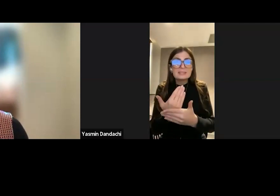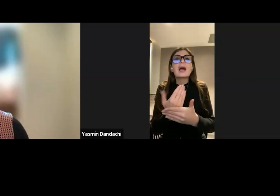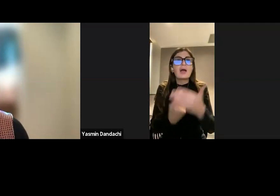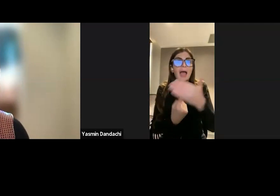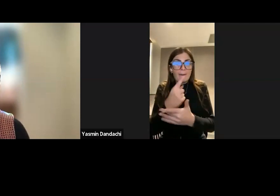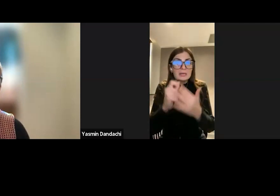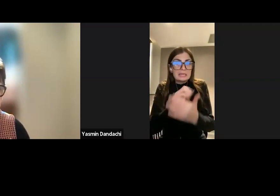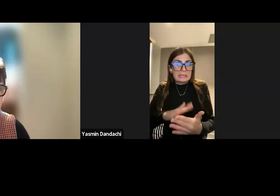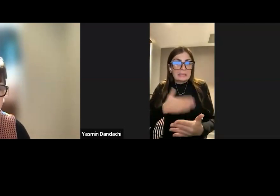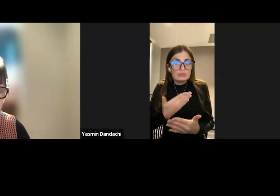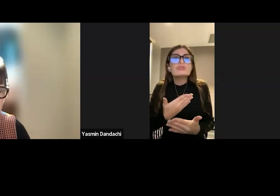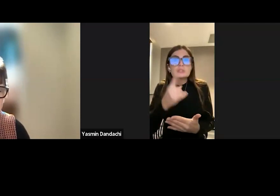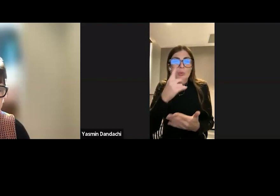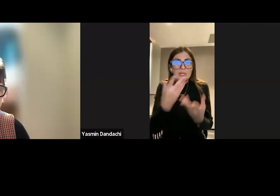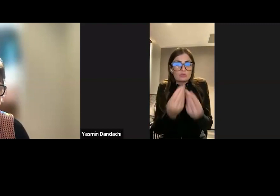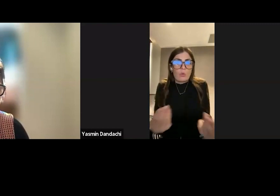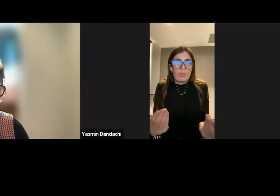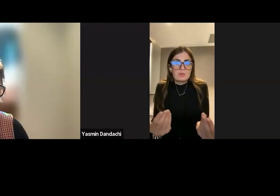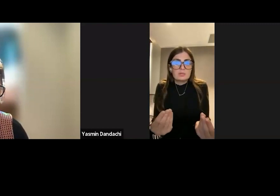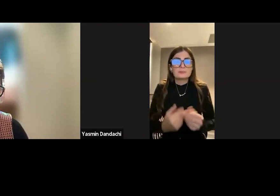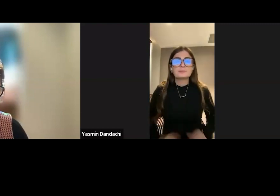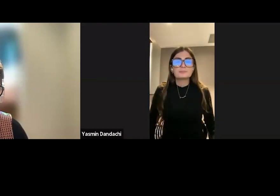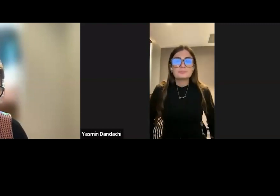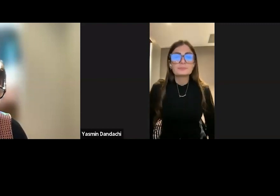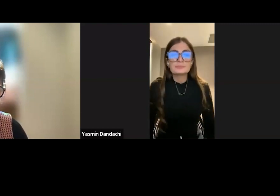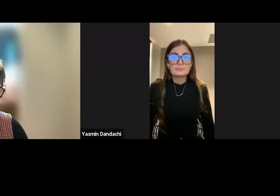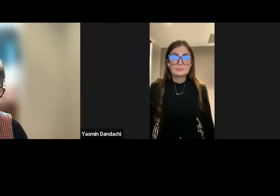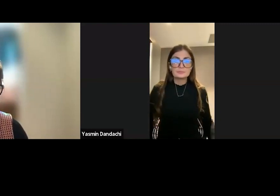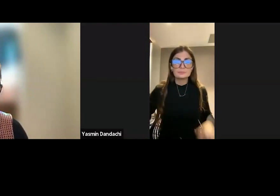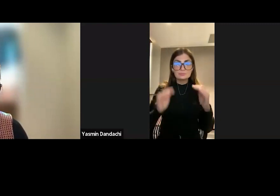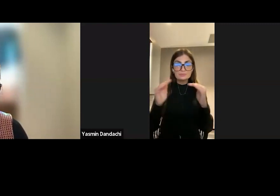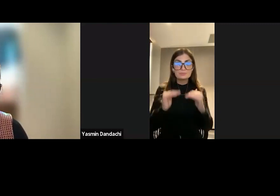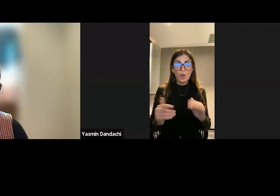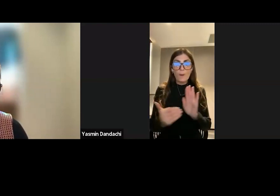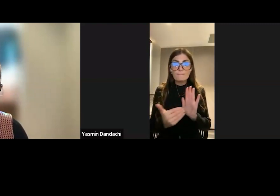In contemporary times, it's really over the last 30 years that there's